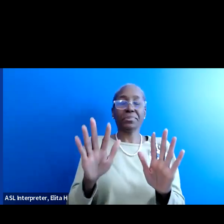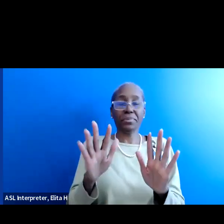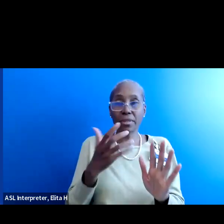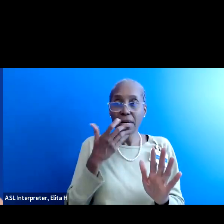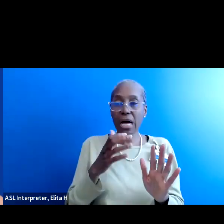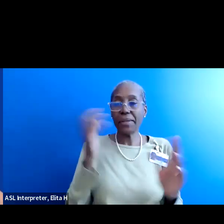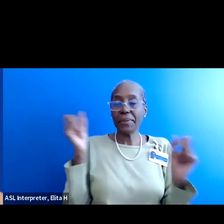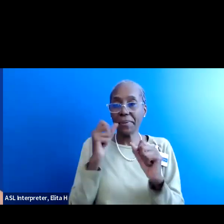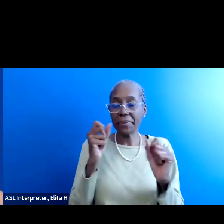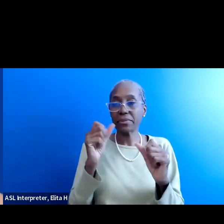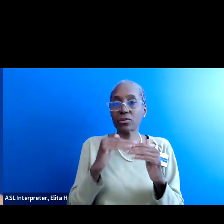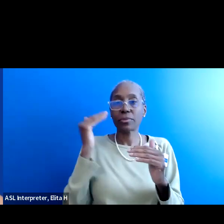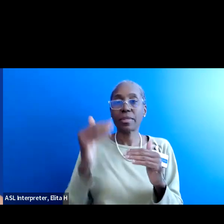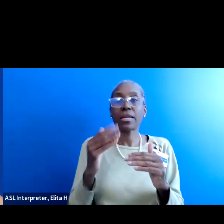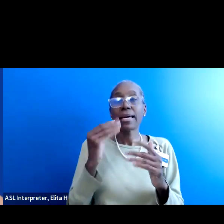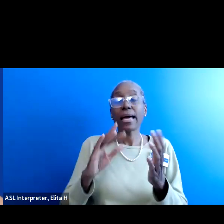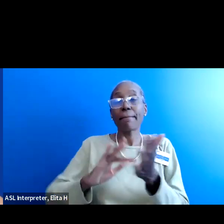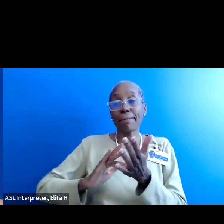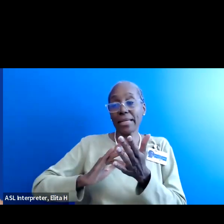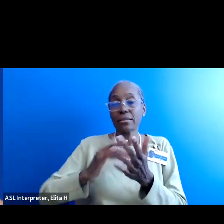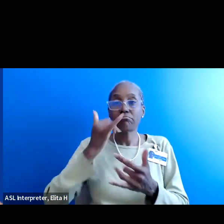And medication errors are a big warning sign as well.